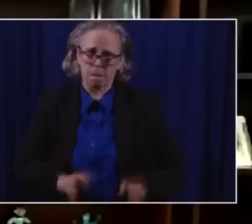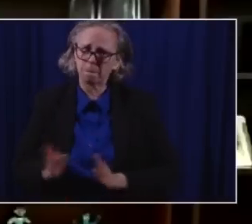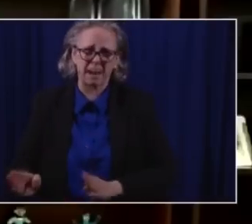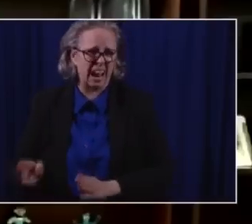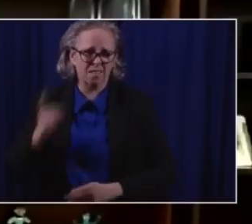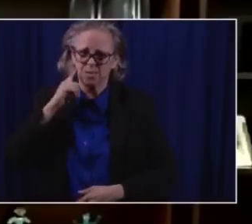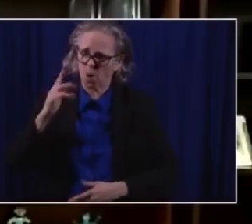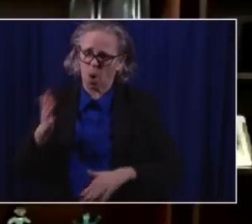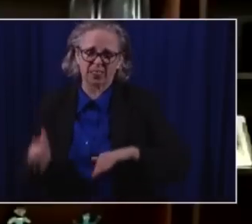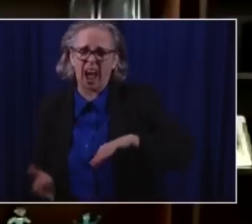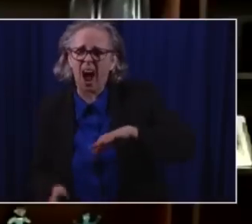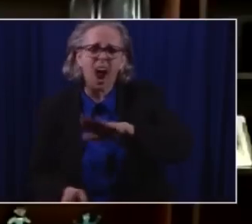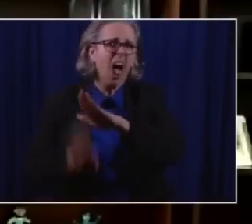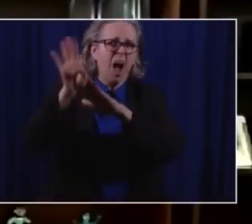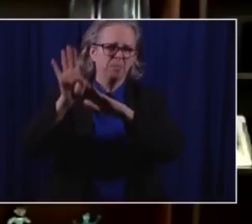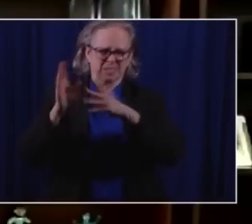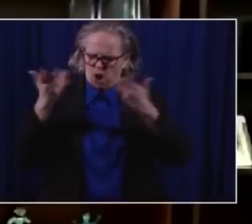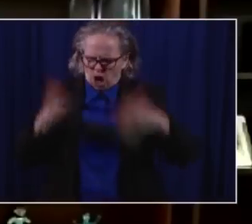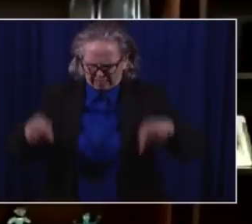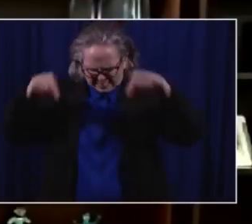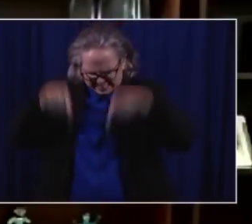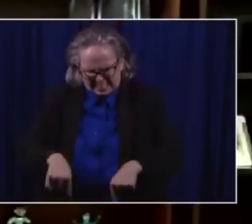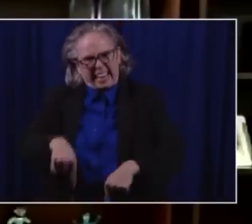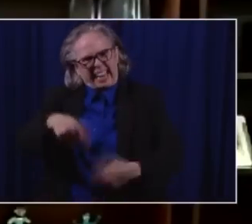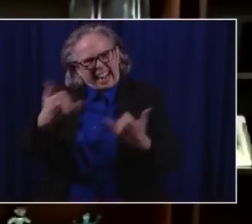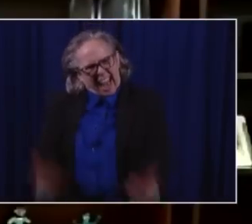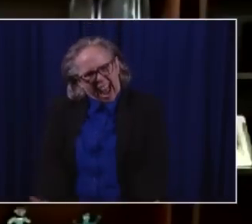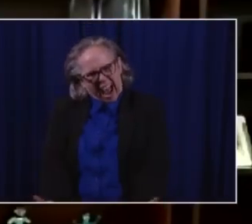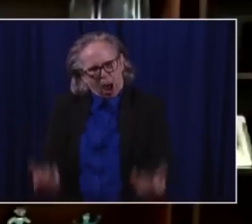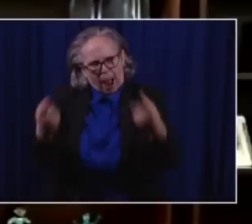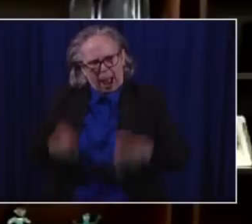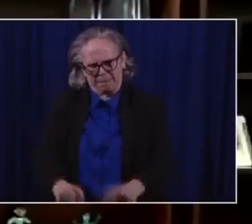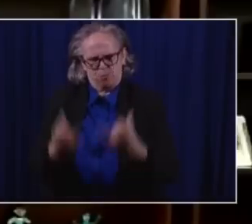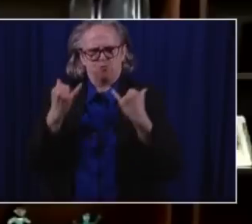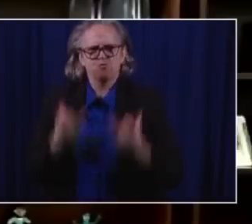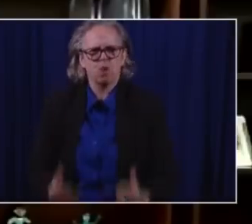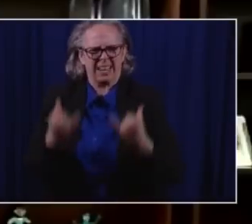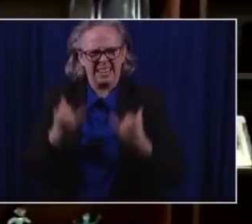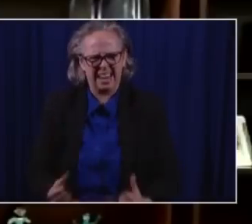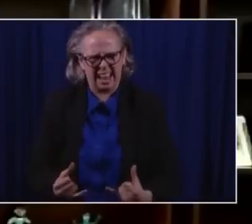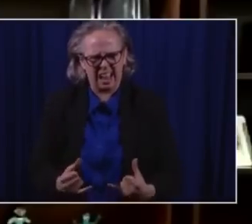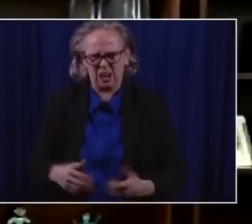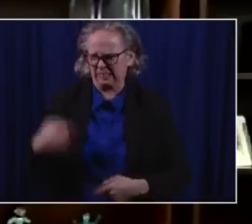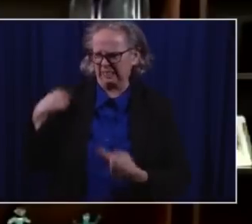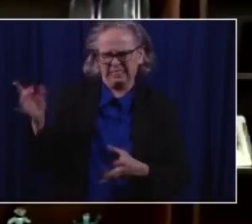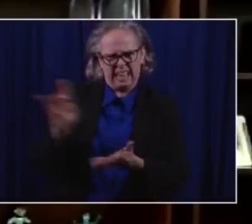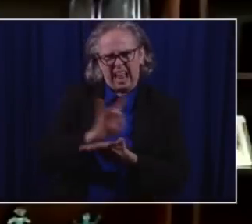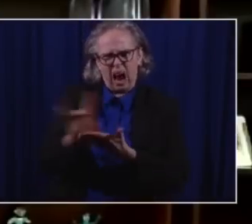The growth is exponential at this And it's not that we're planning for the surge, the surge is here. Currently are